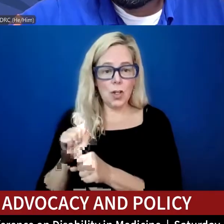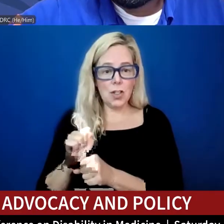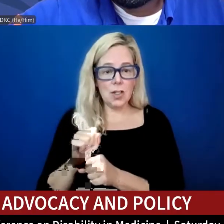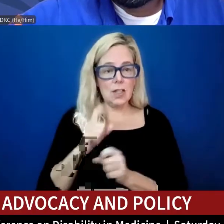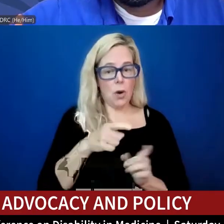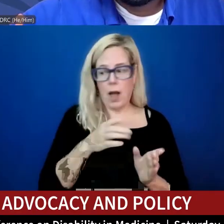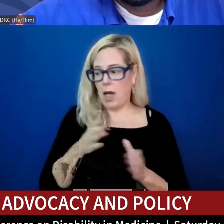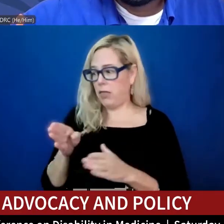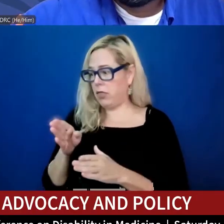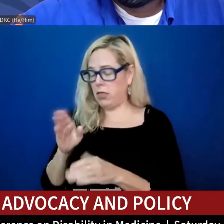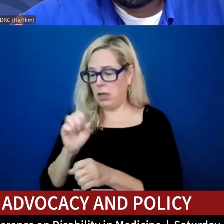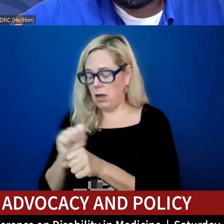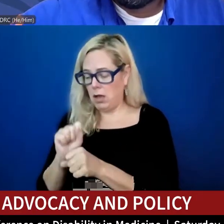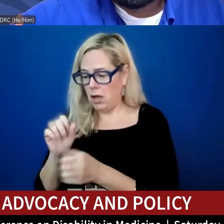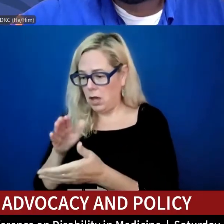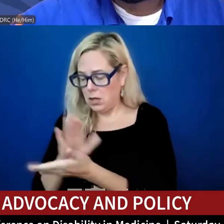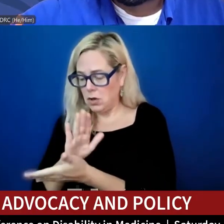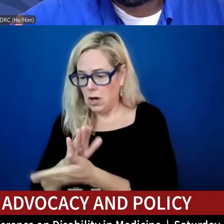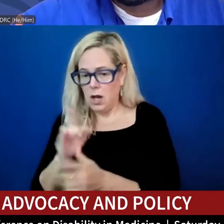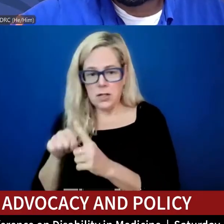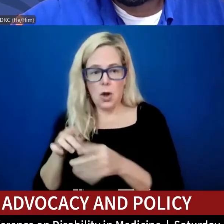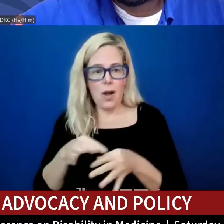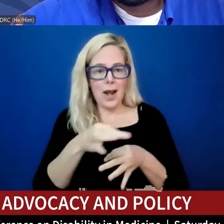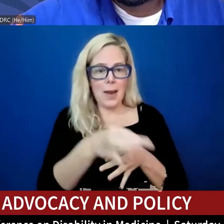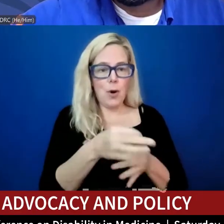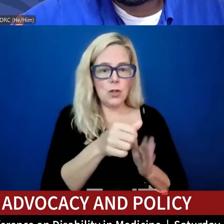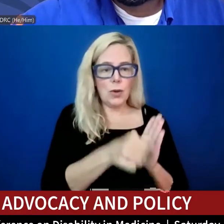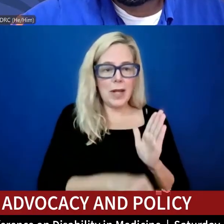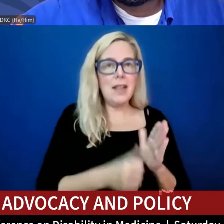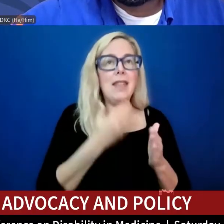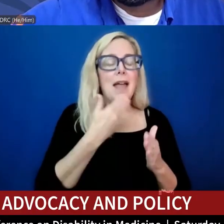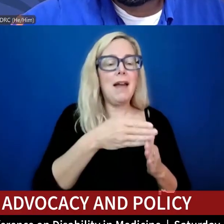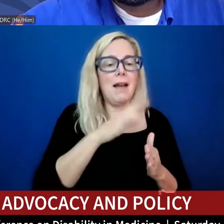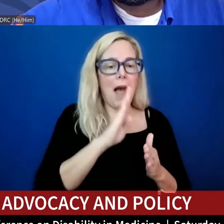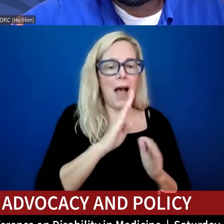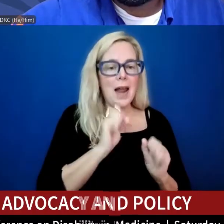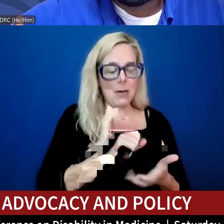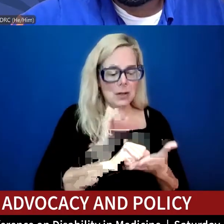had the operation. I didn't have cancer. I was forced to choose between treatment for pneumonia